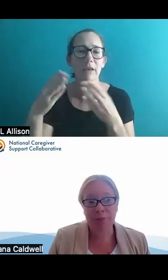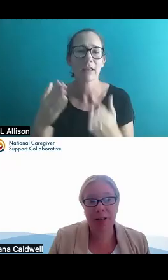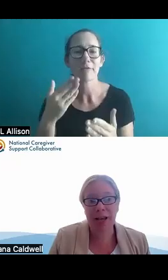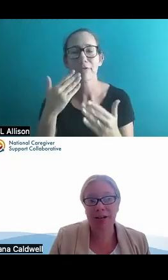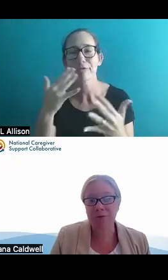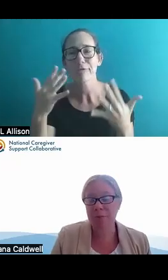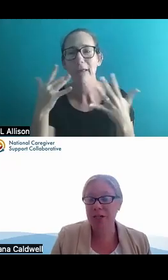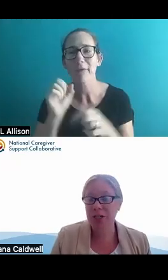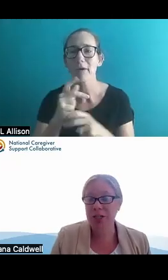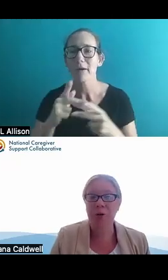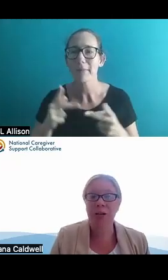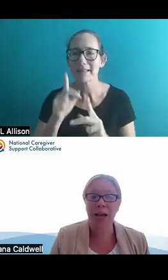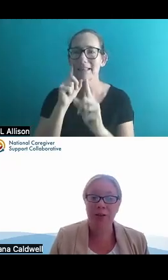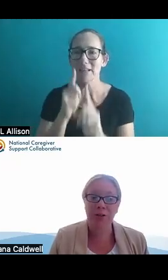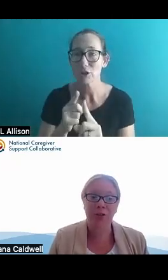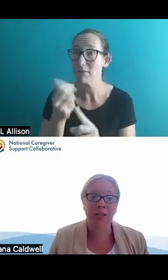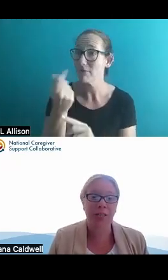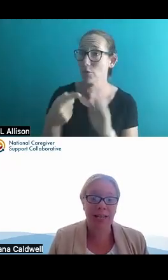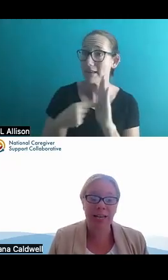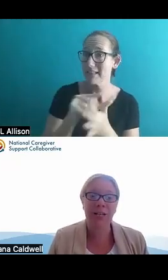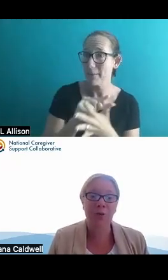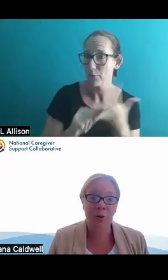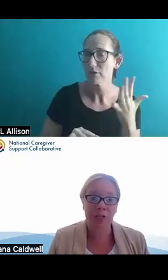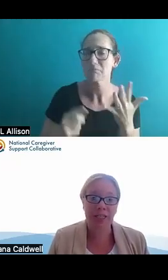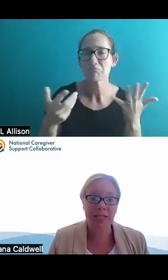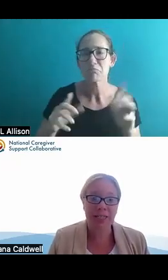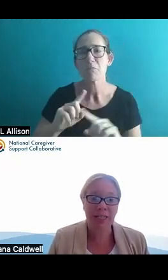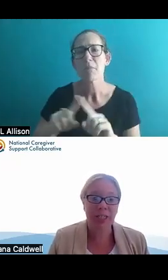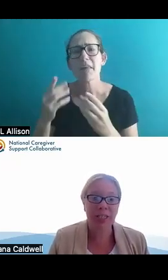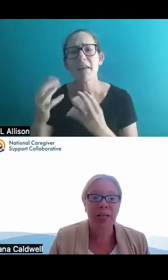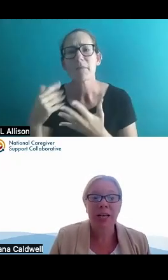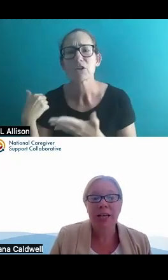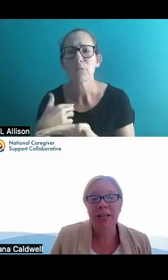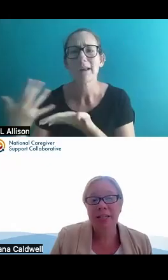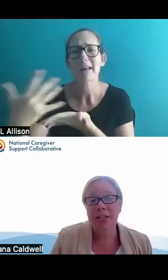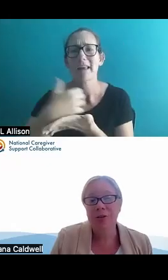but that information that we gathered during the scan and through our listening sessions, continues